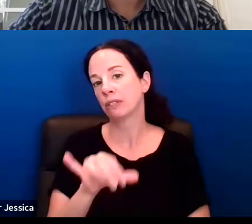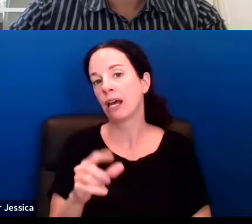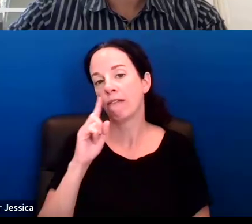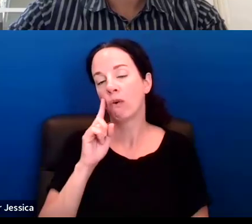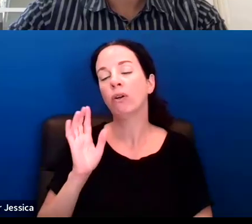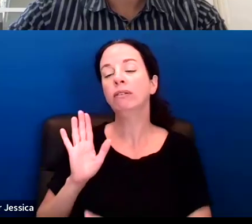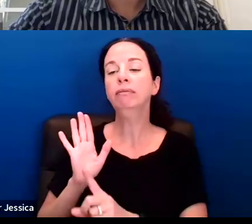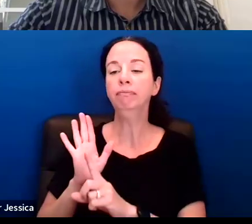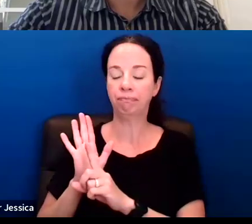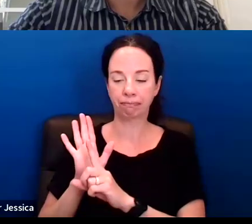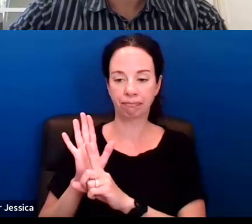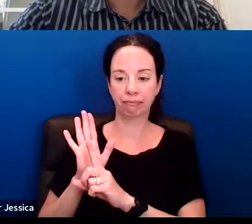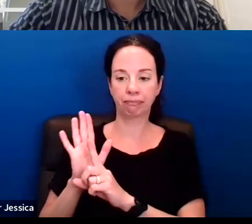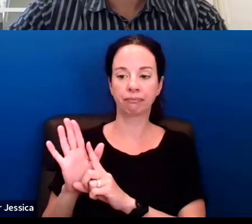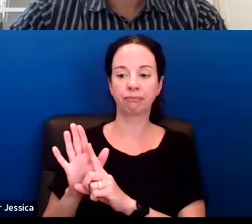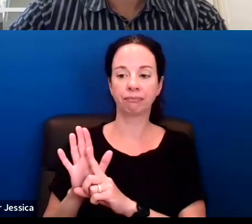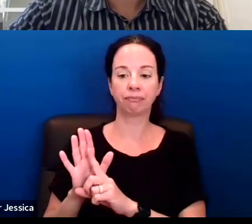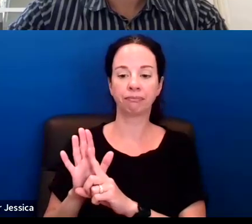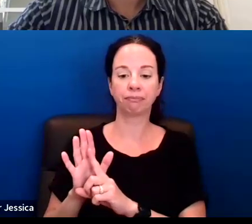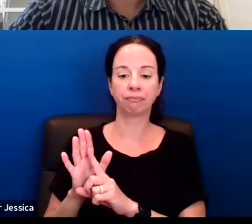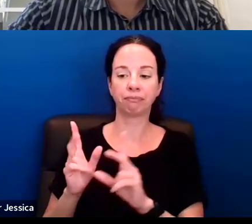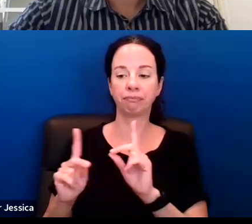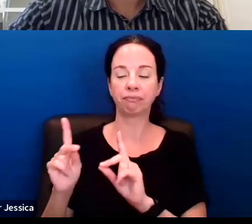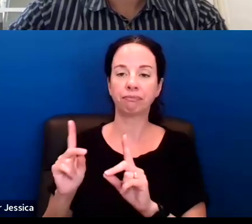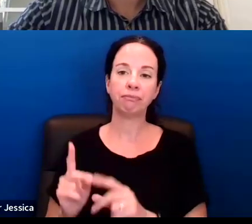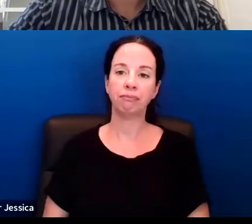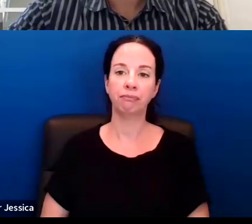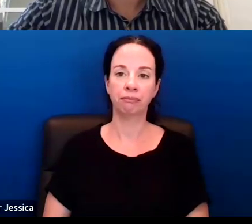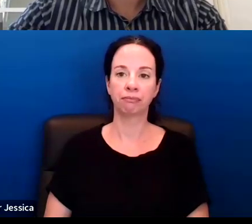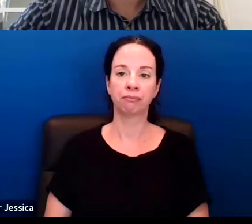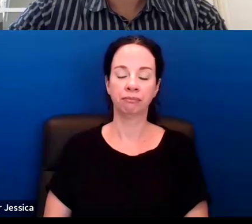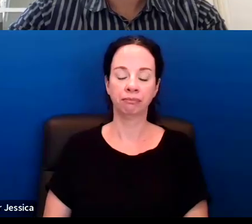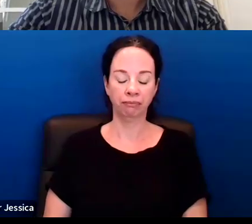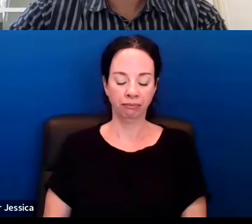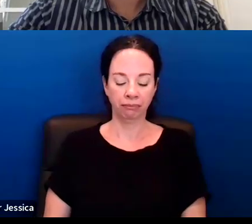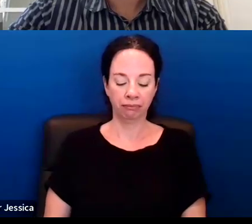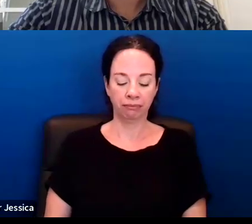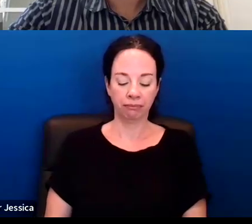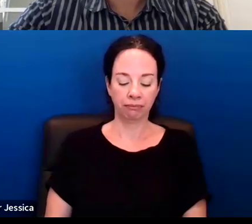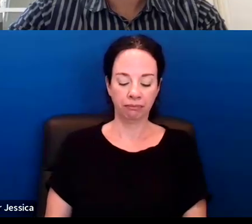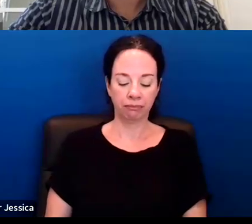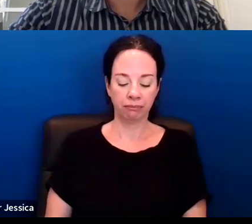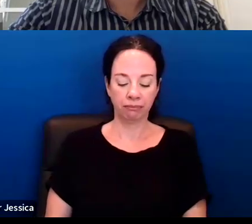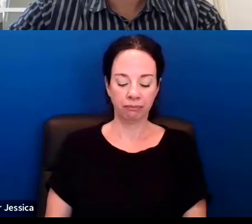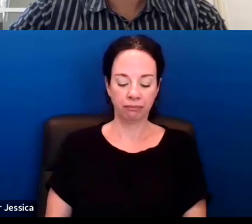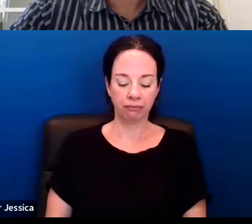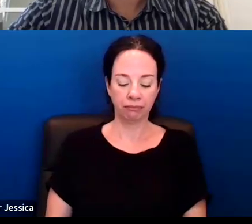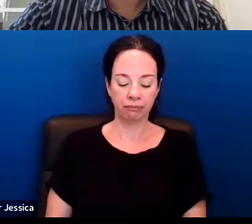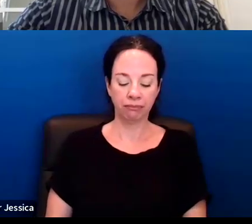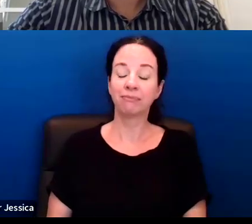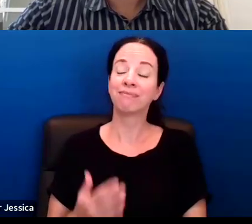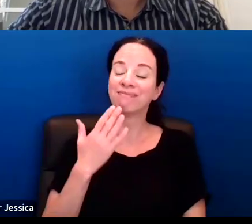their, for their cohorts of, of learners as well. Thank you so much, Kat, and we're really thankful